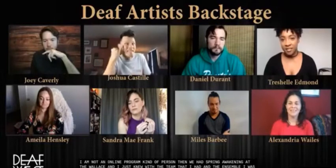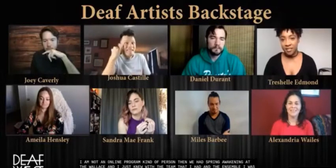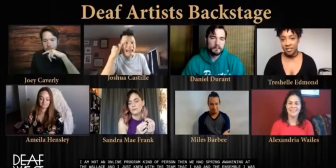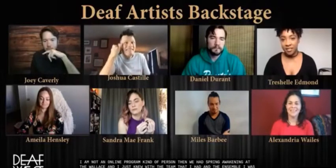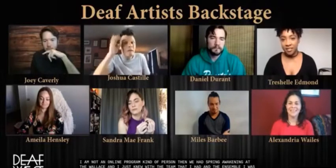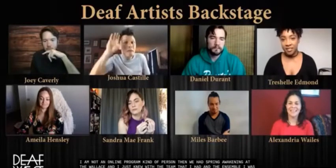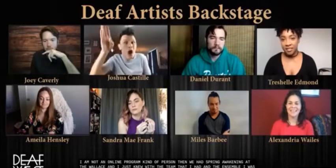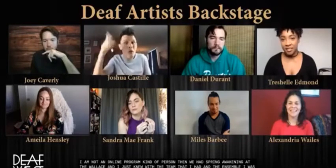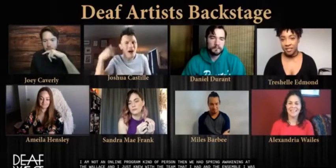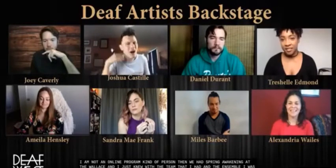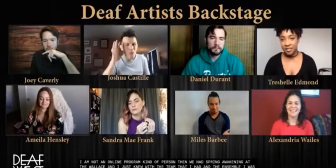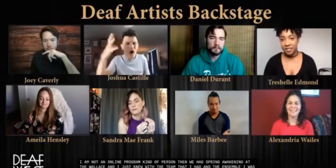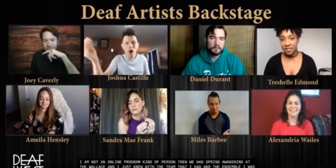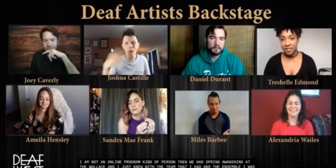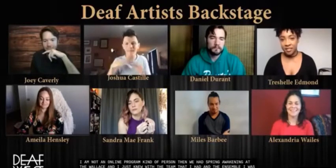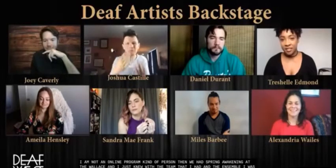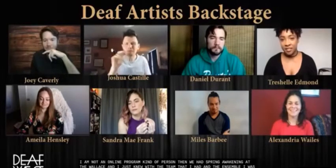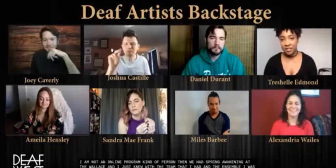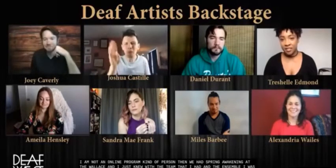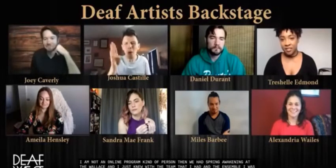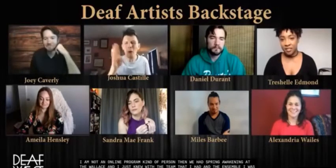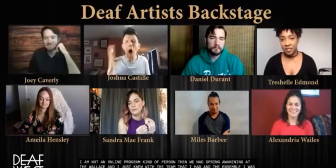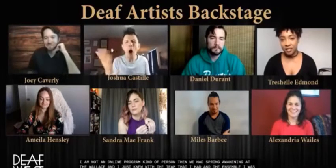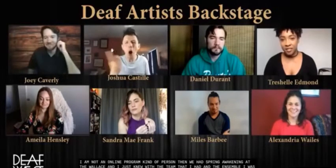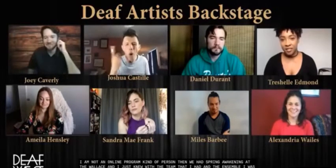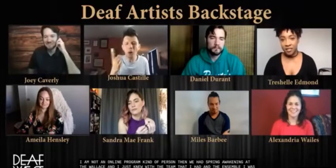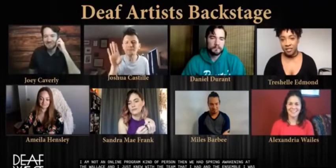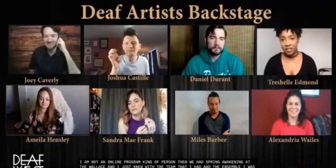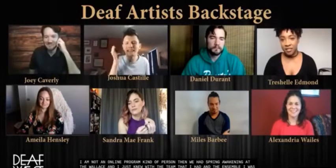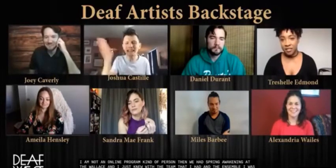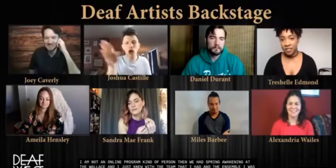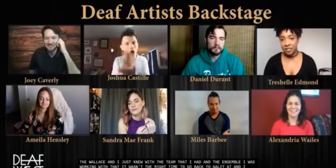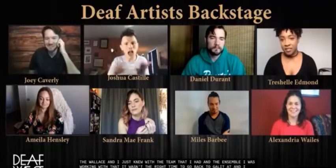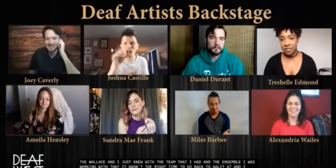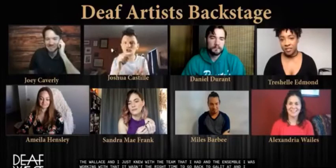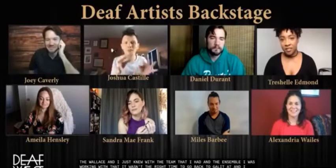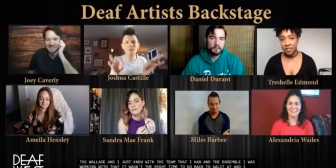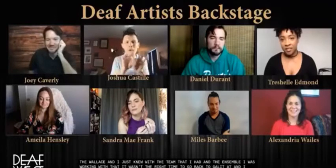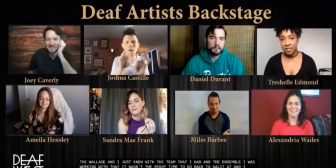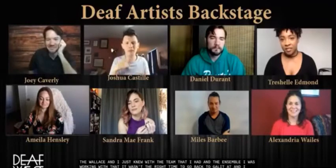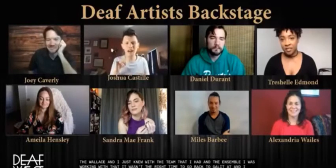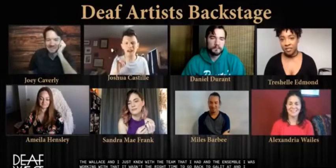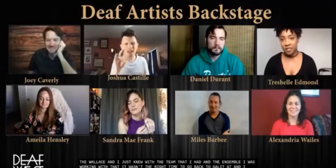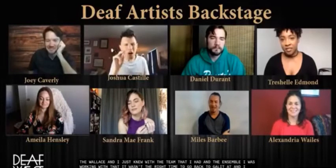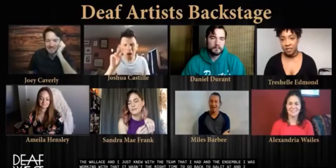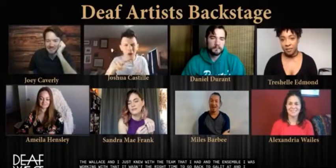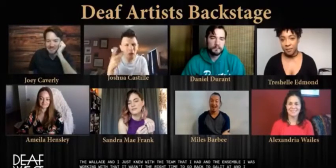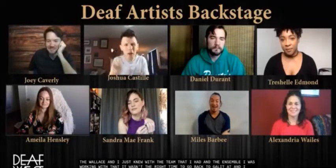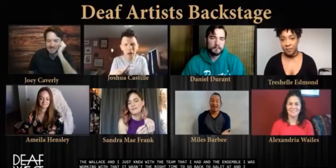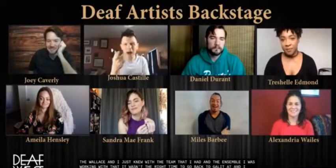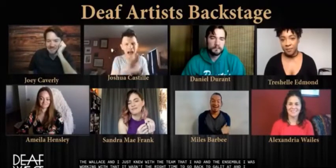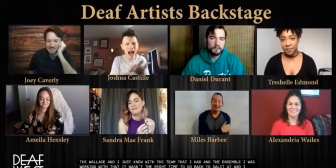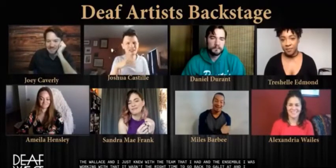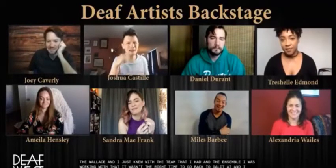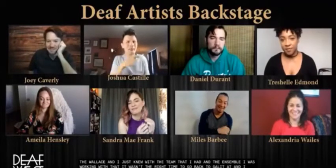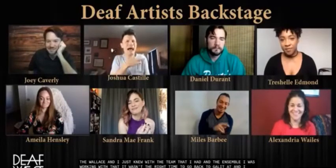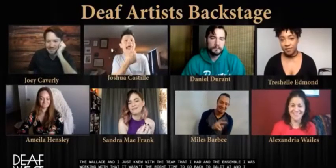You need to go to college, if Broadway works out great. If it doesn't Broadway will always be there at your degree is important”.